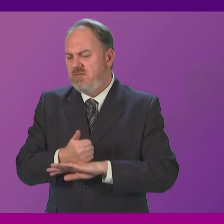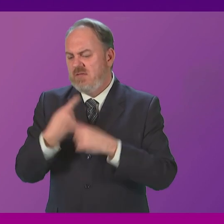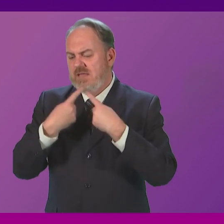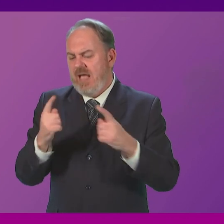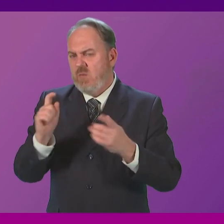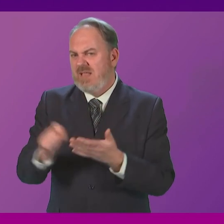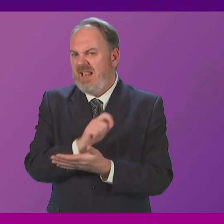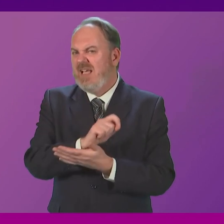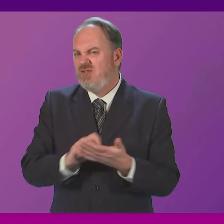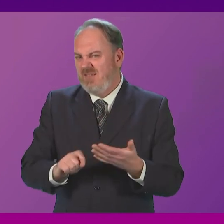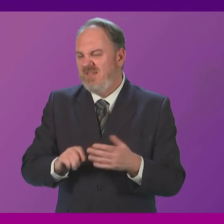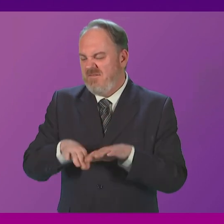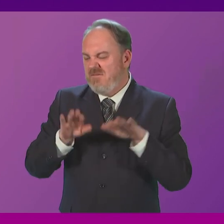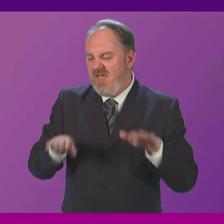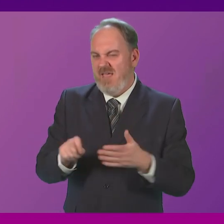governance that Scotland needs.